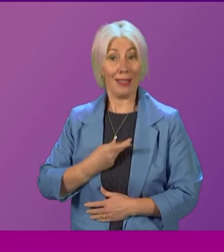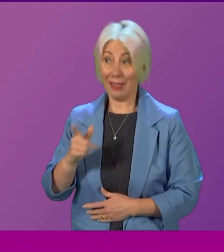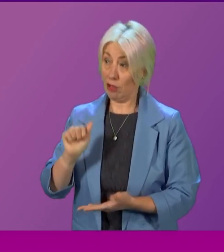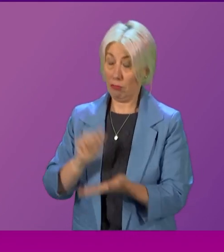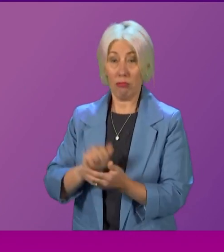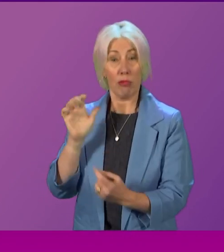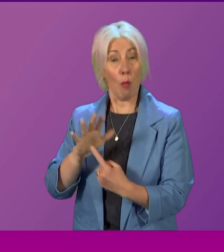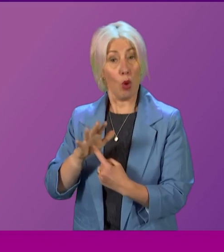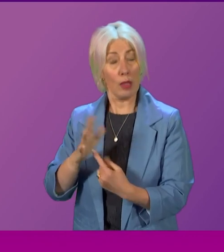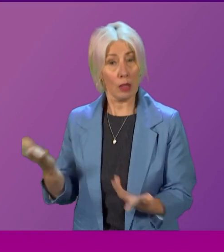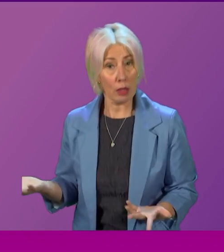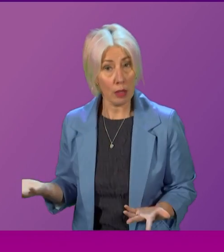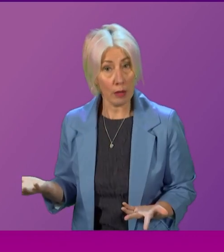Having considered in great depth all those issues over a long period of time, I feel